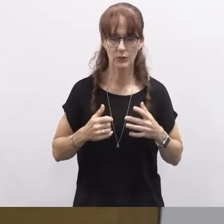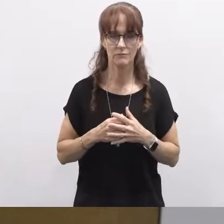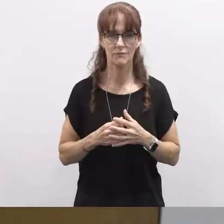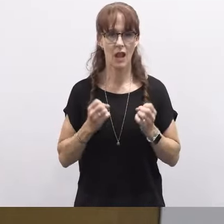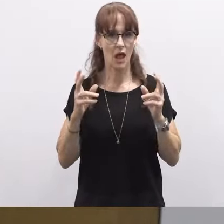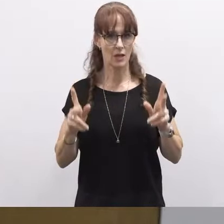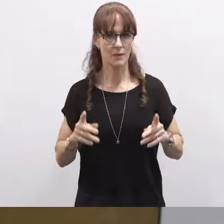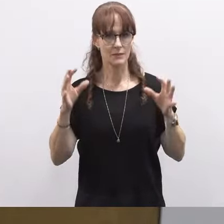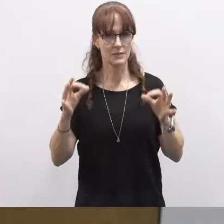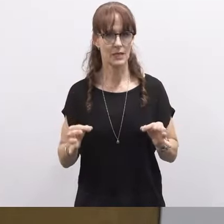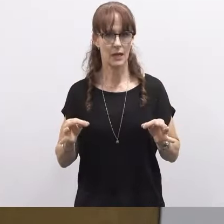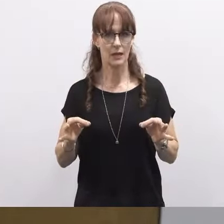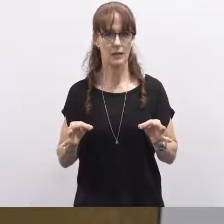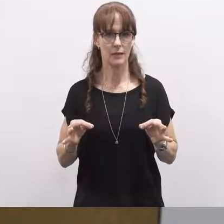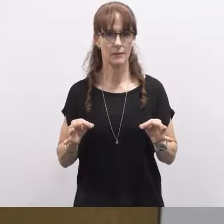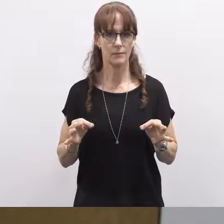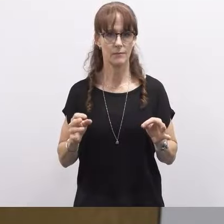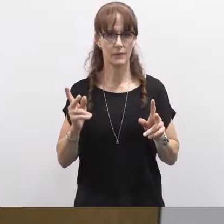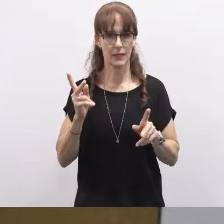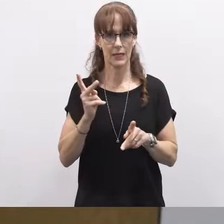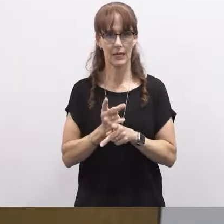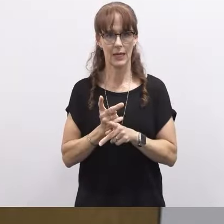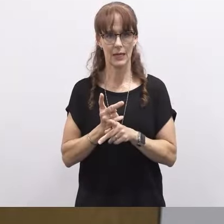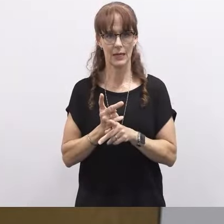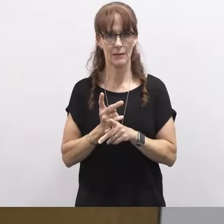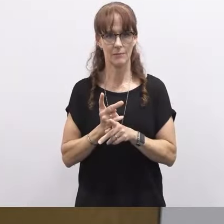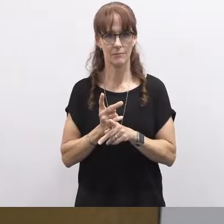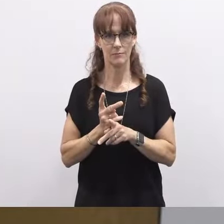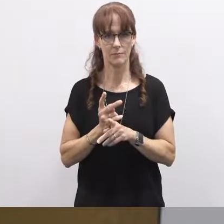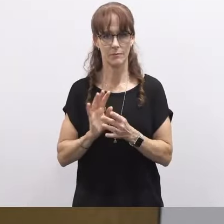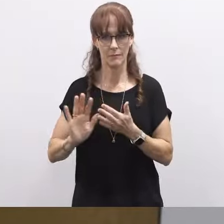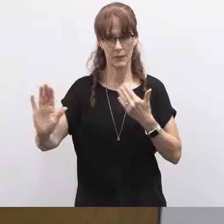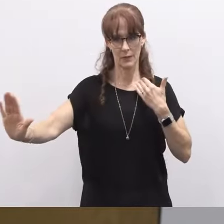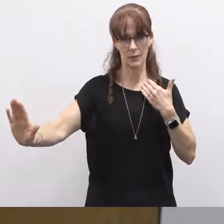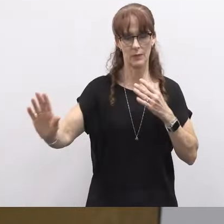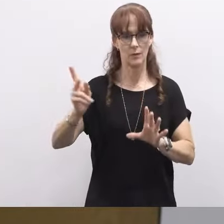they decided to keep their distance and not participate with families.